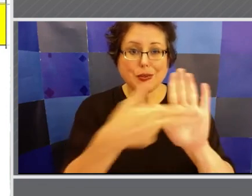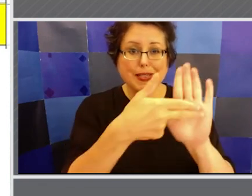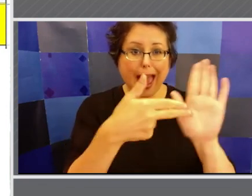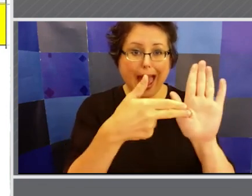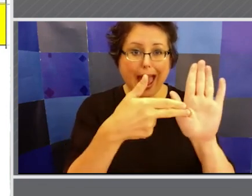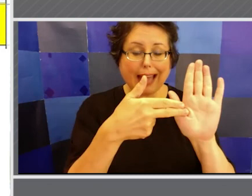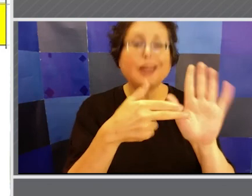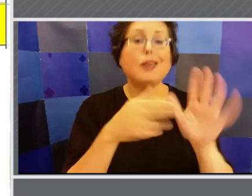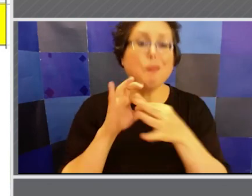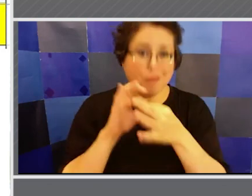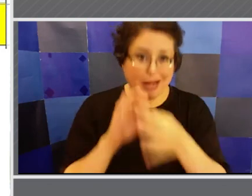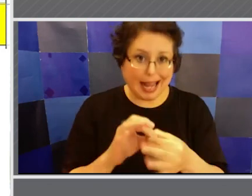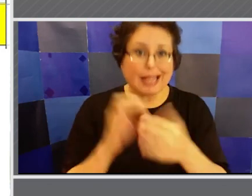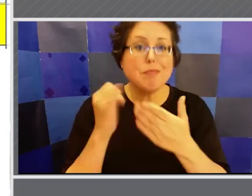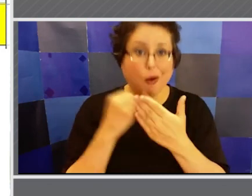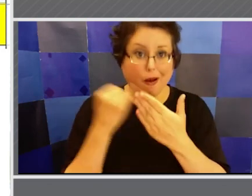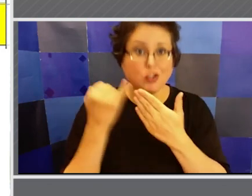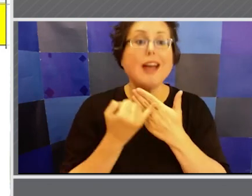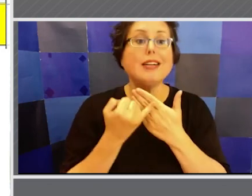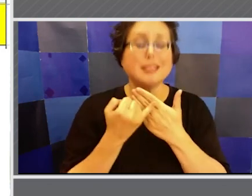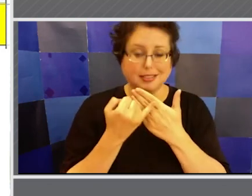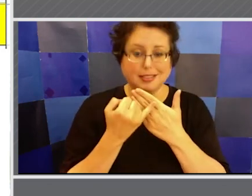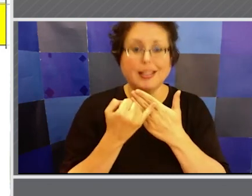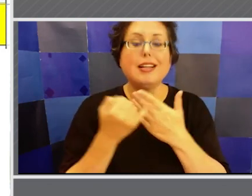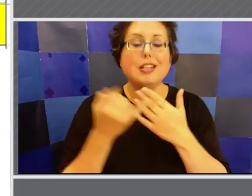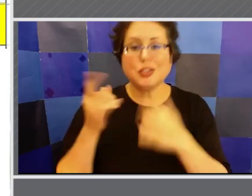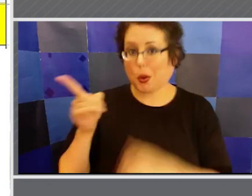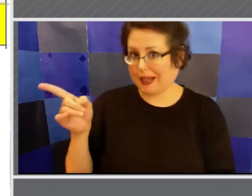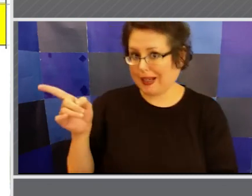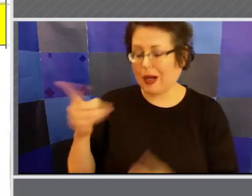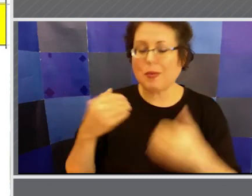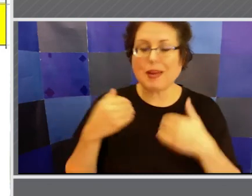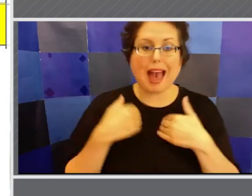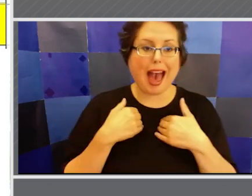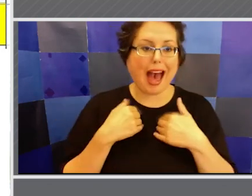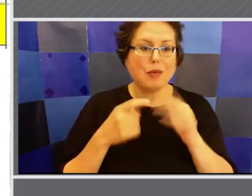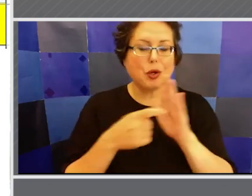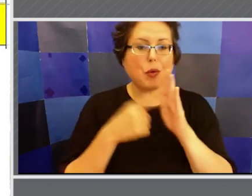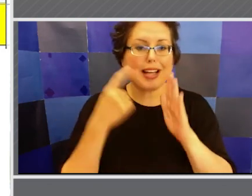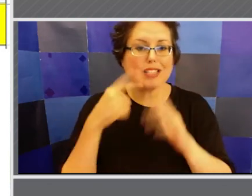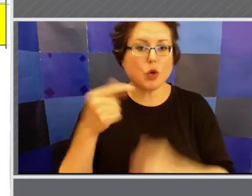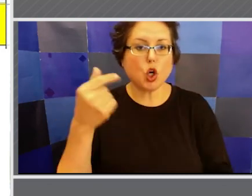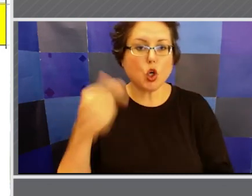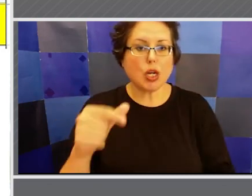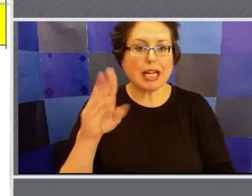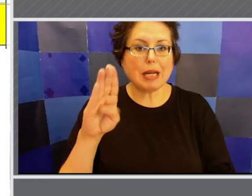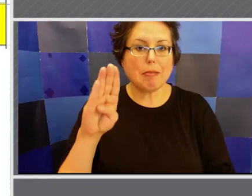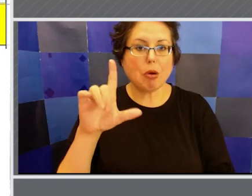so in this case, we had a request for green Boulevard plan, which you heard about a little